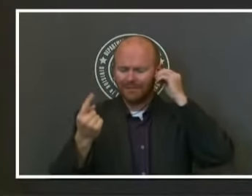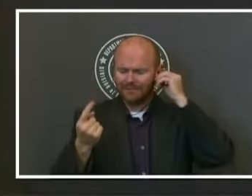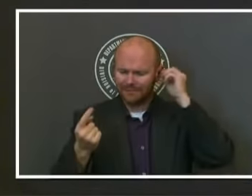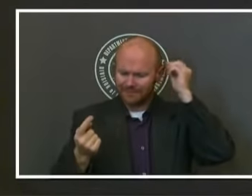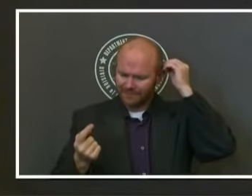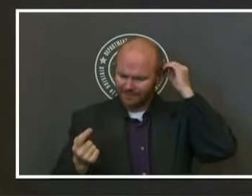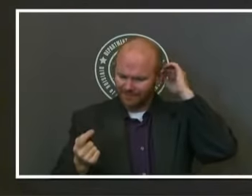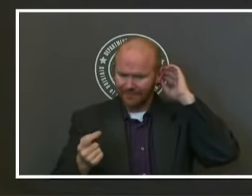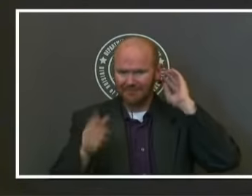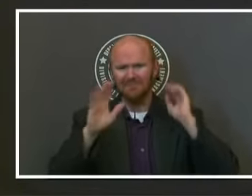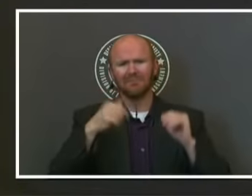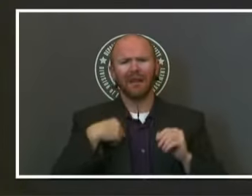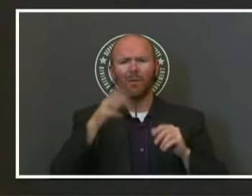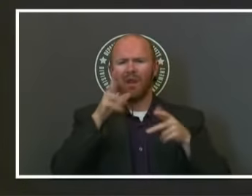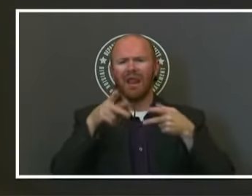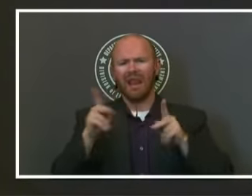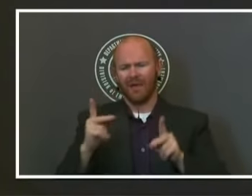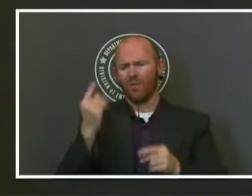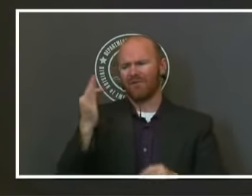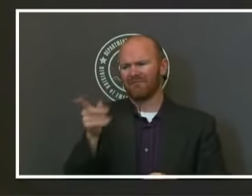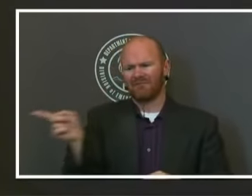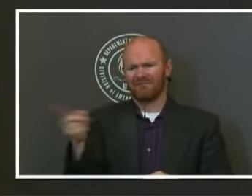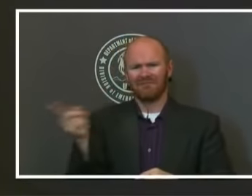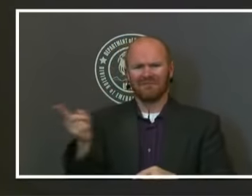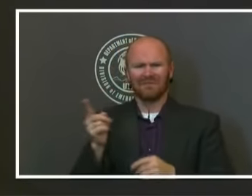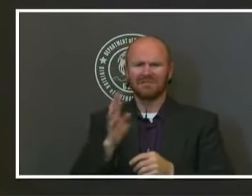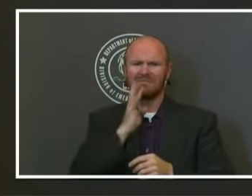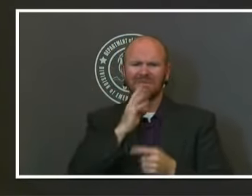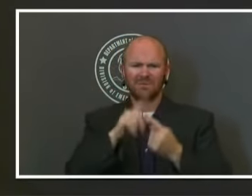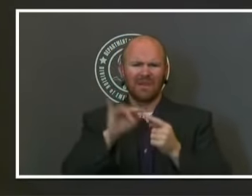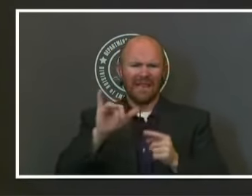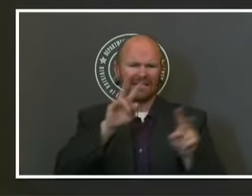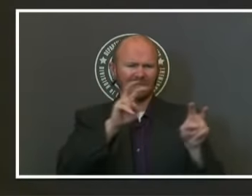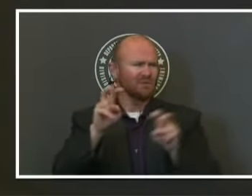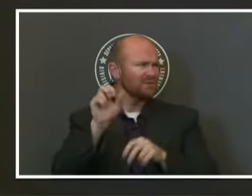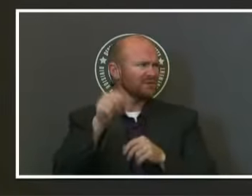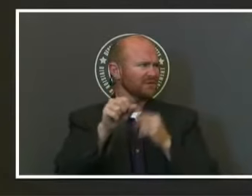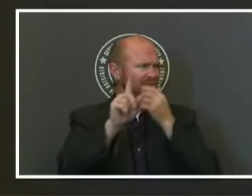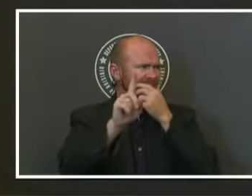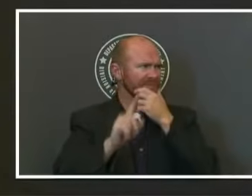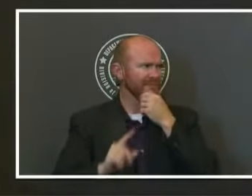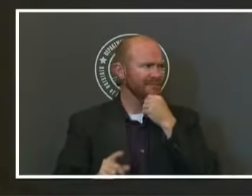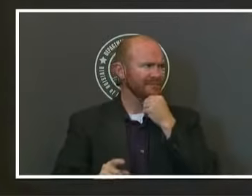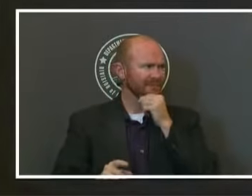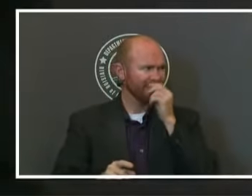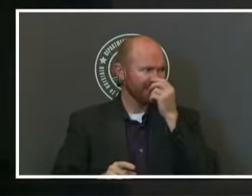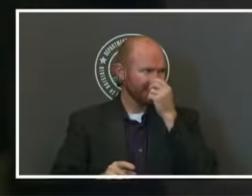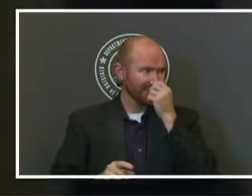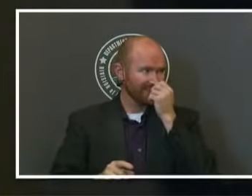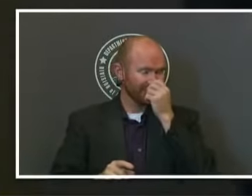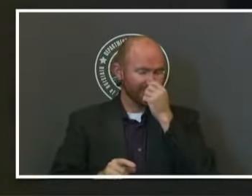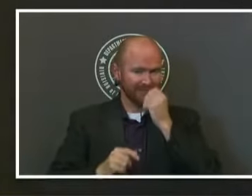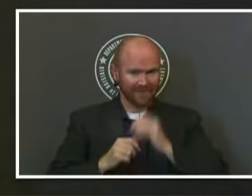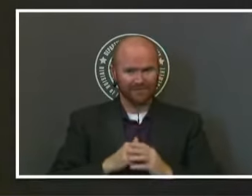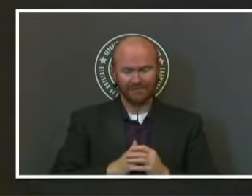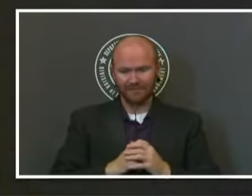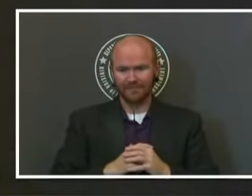place unless somebody